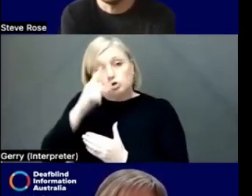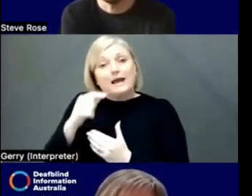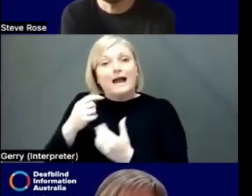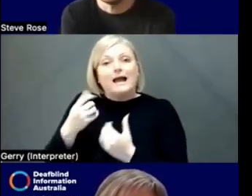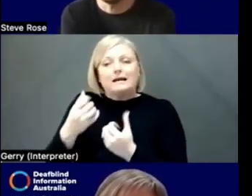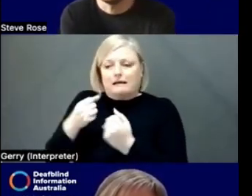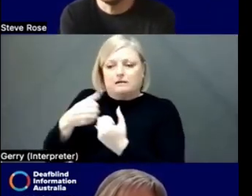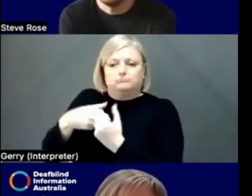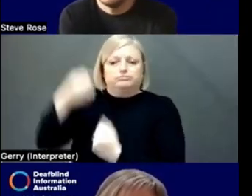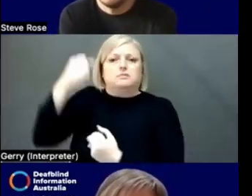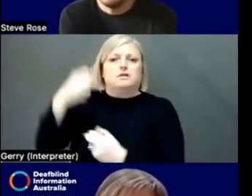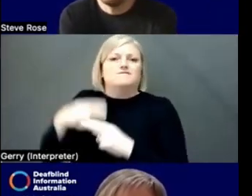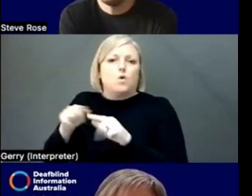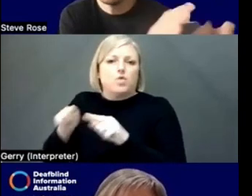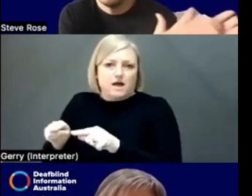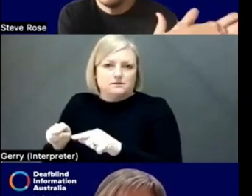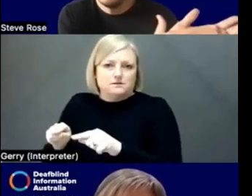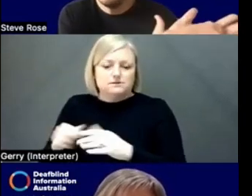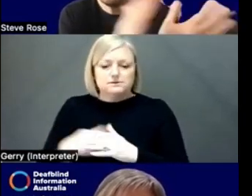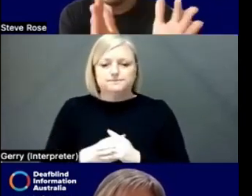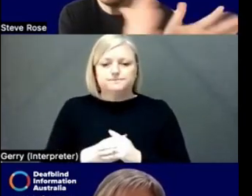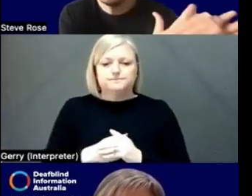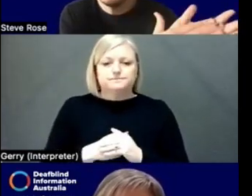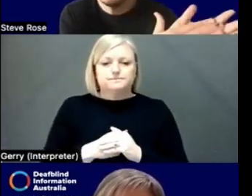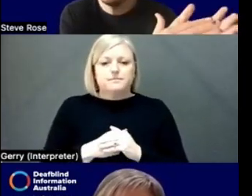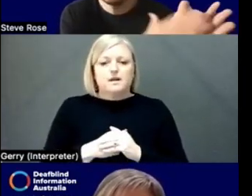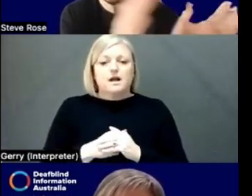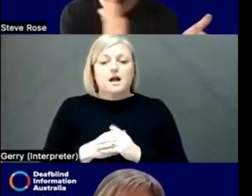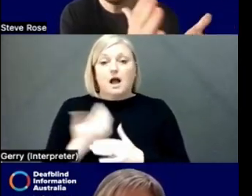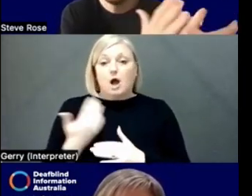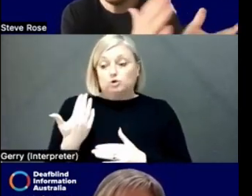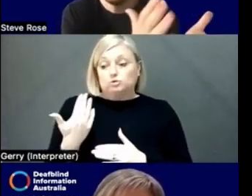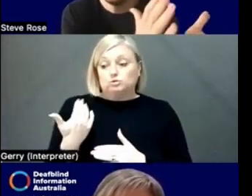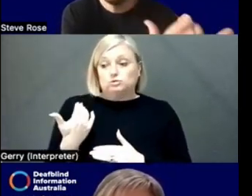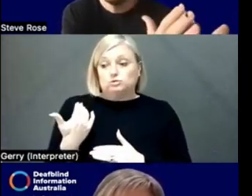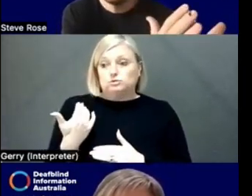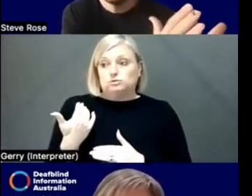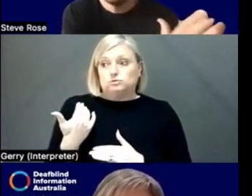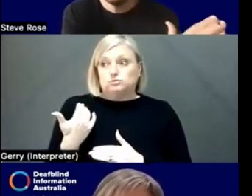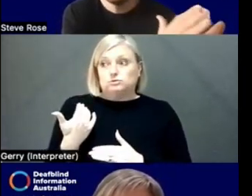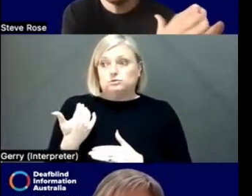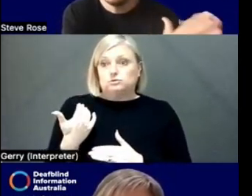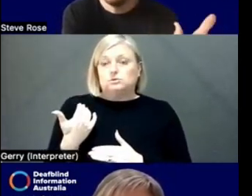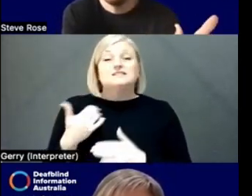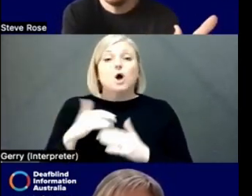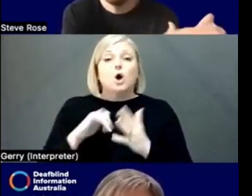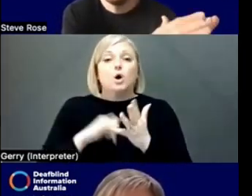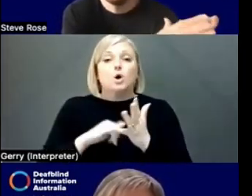qualification for that role, I understand. That was always initially hosted by Sense in recent years,